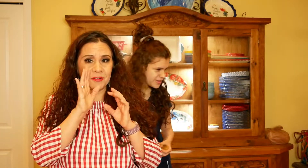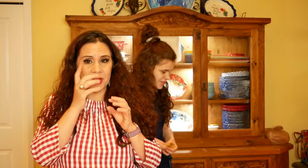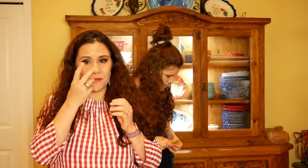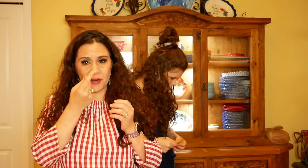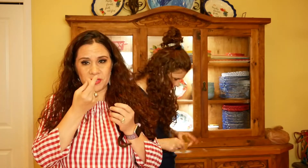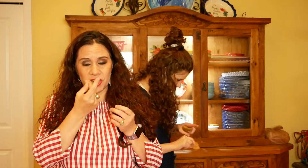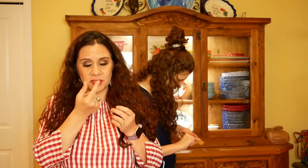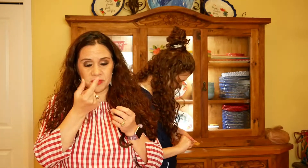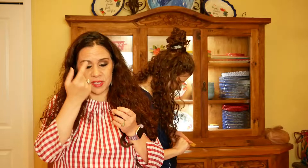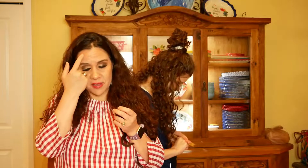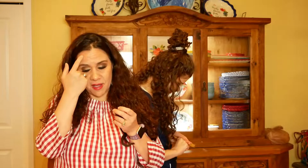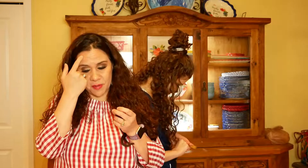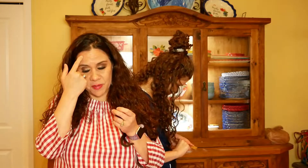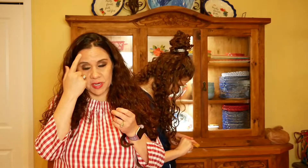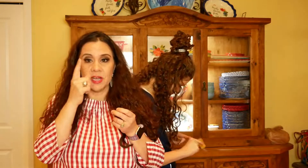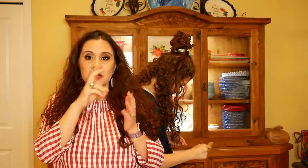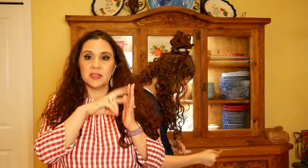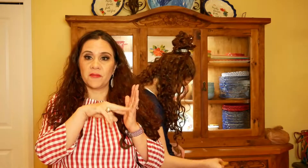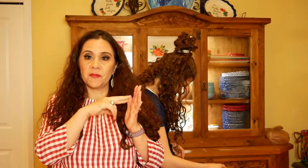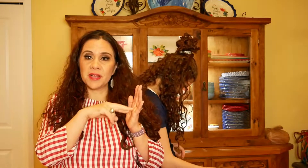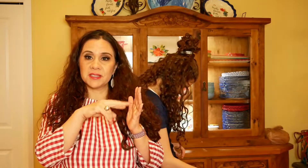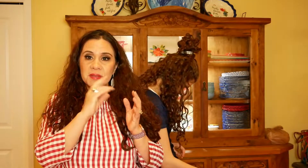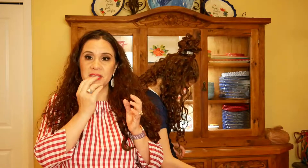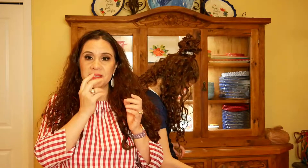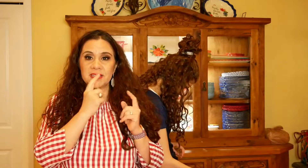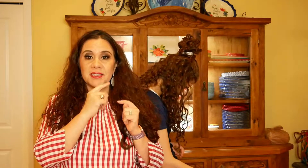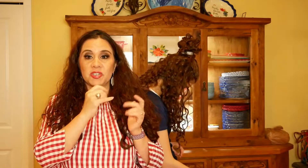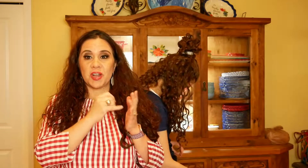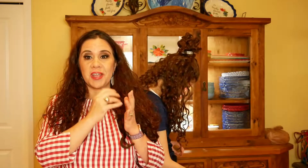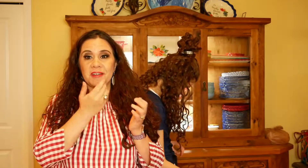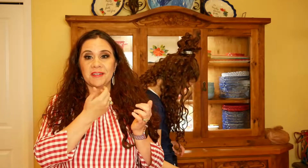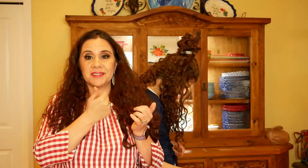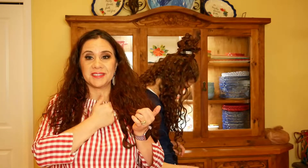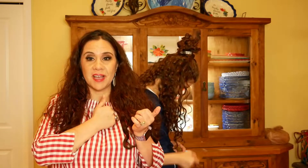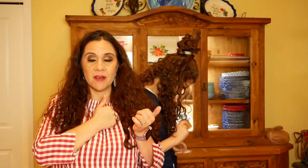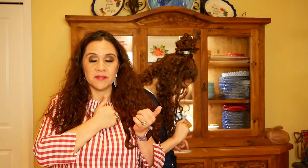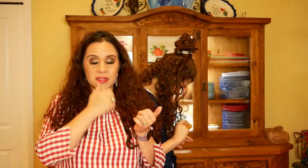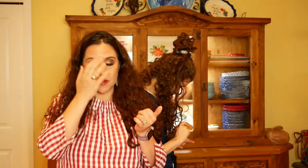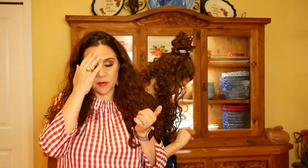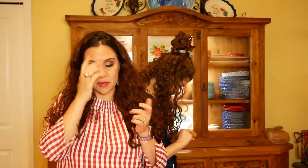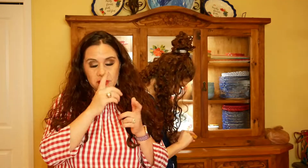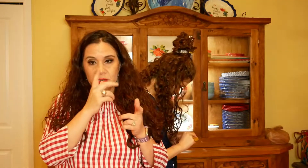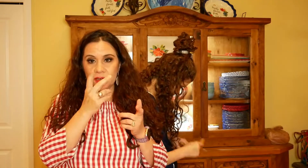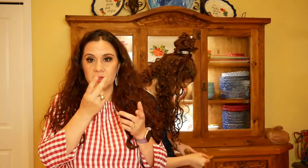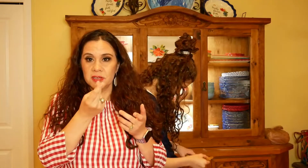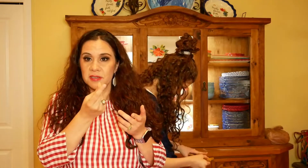great for our dogs we thought we would look for recipes and try it ourselves i know our little